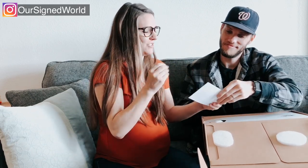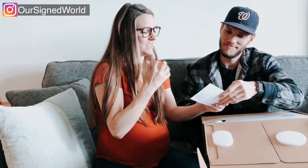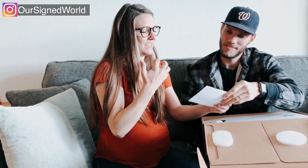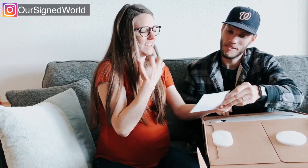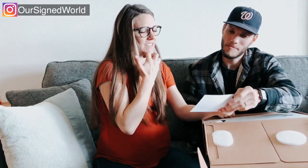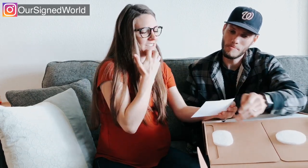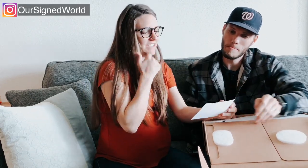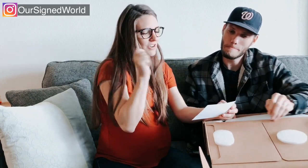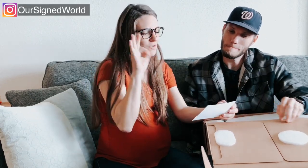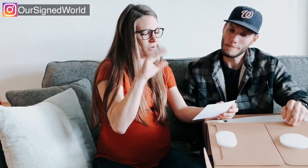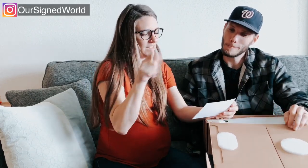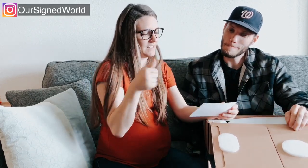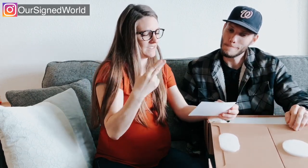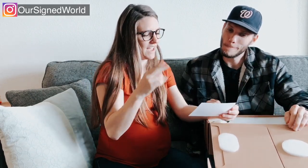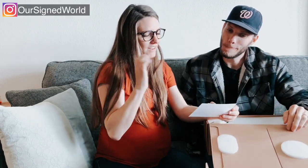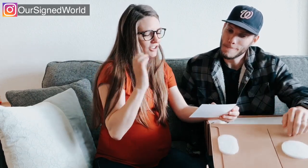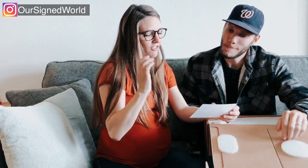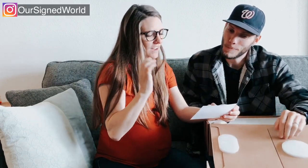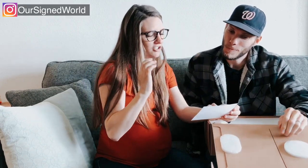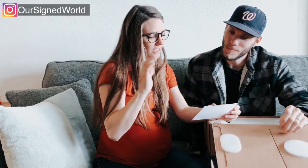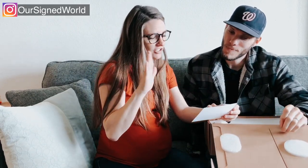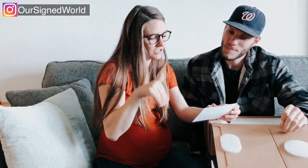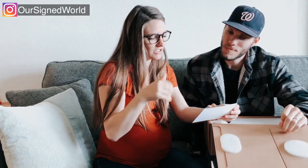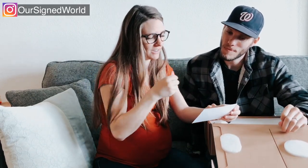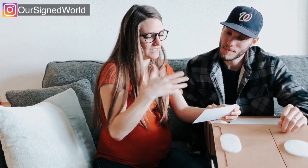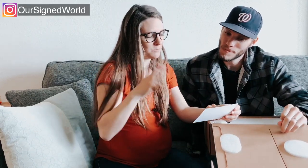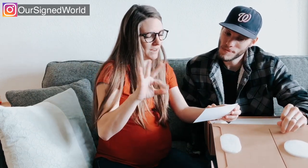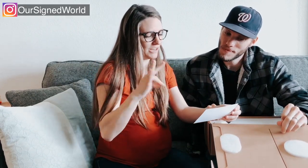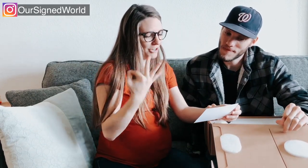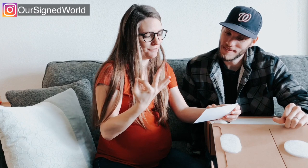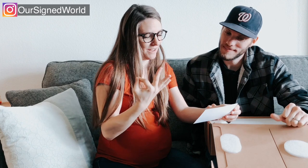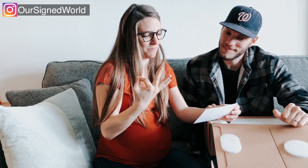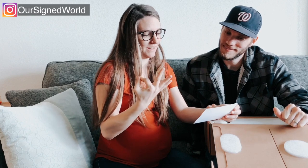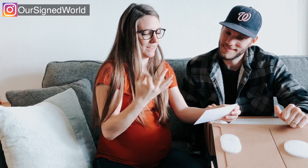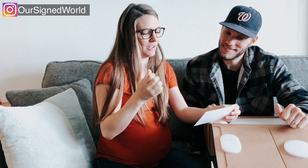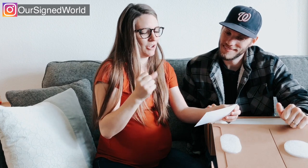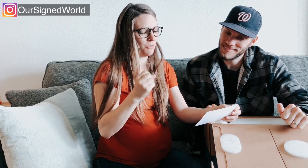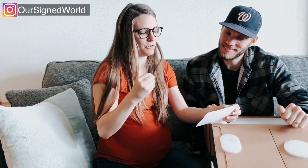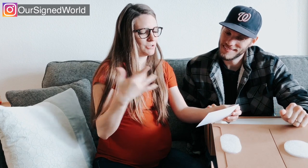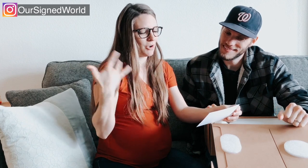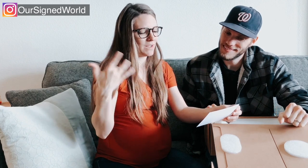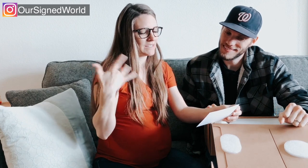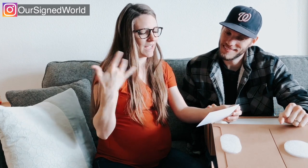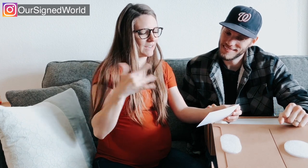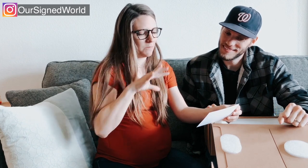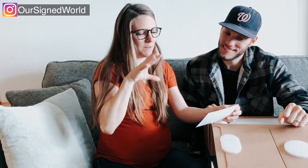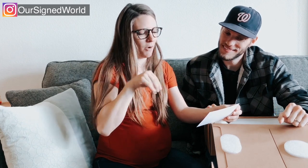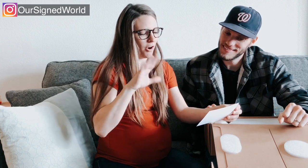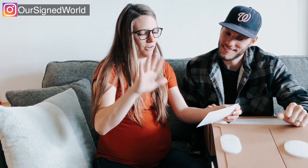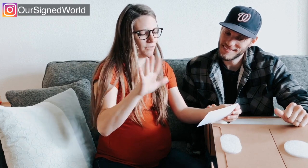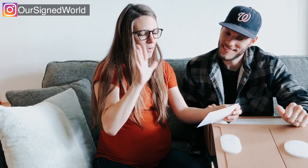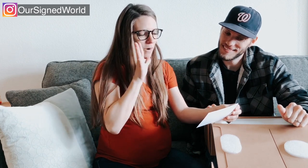So it says, Dear Courtney and Zach, congratulations on expanding your family. We are so excited to be apart of